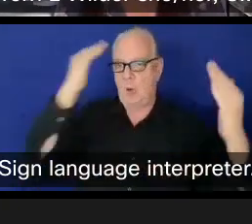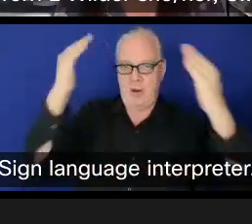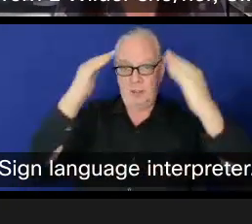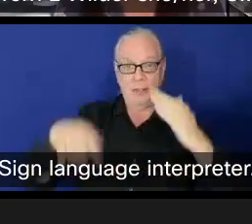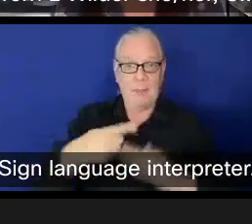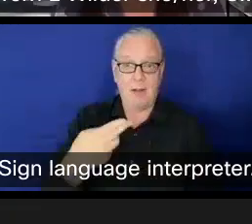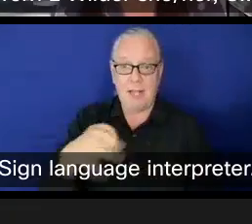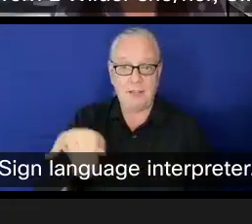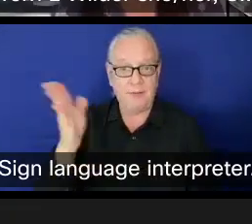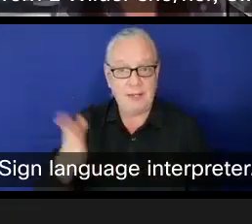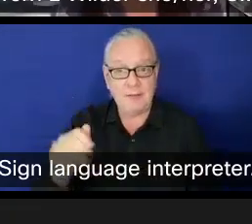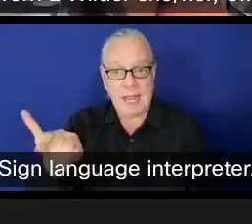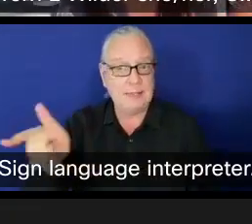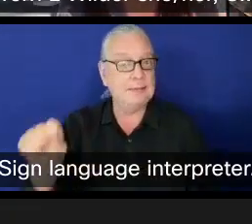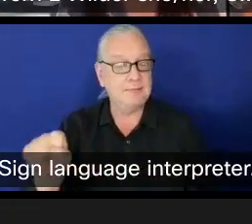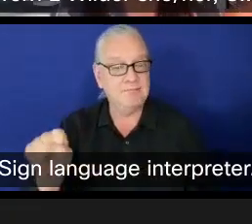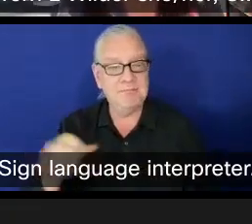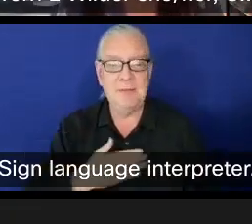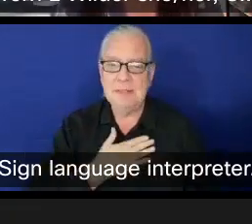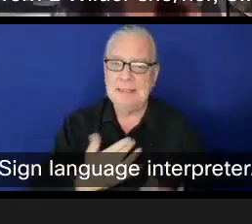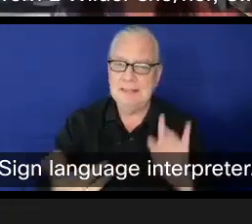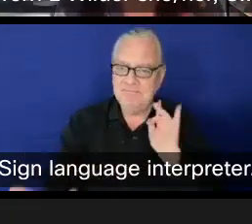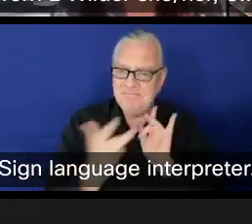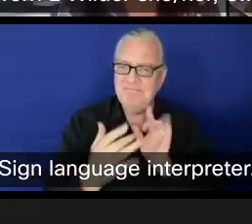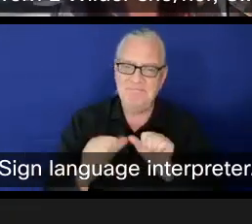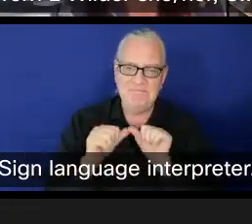you to stay in touch with me. My title has changed since I put